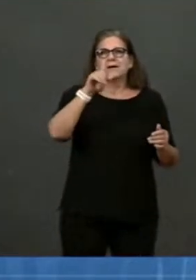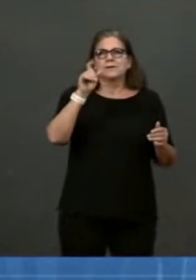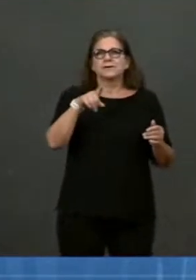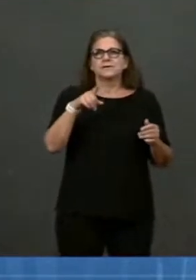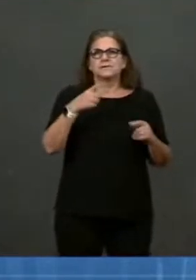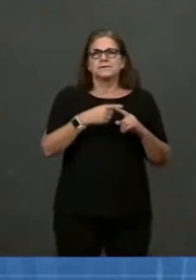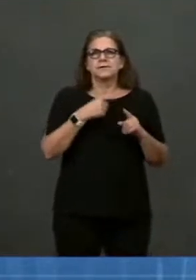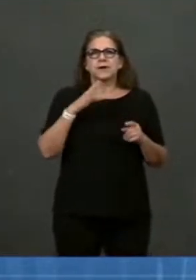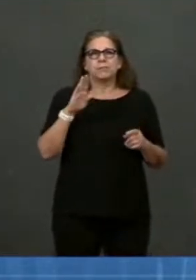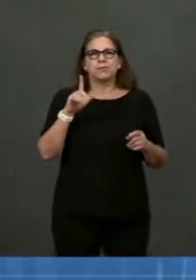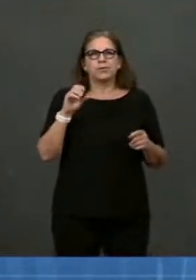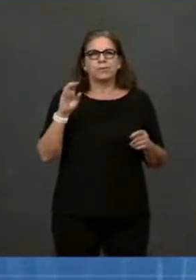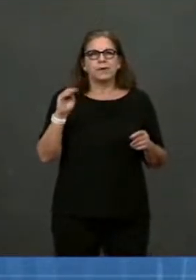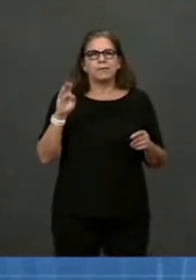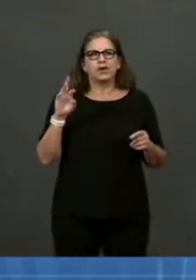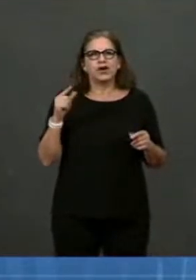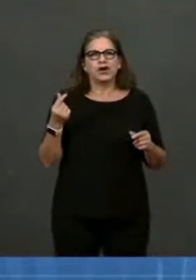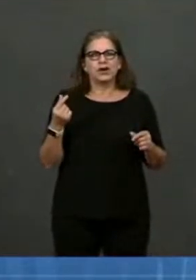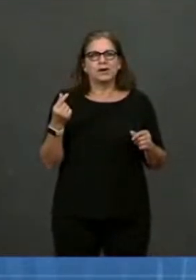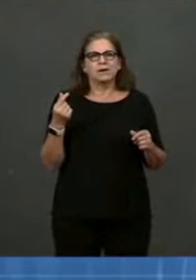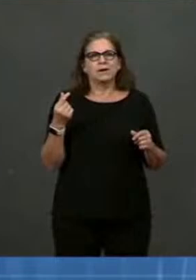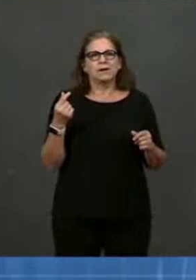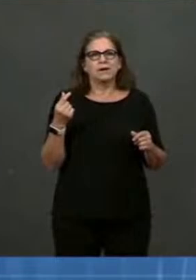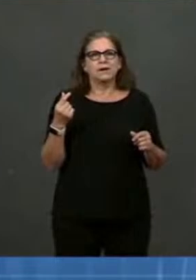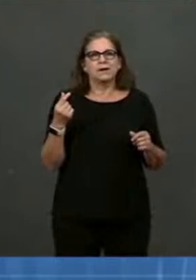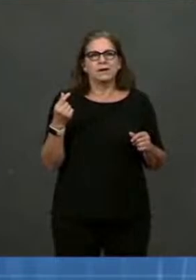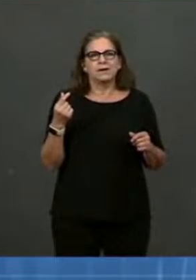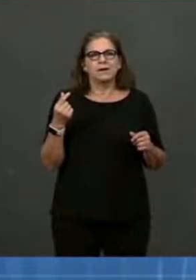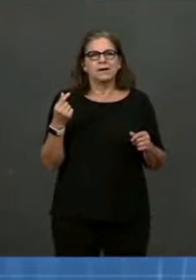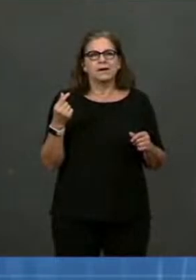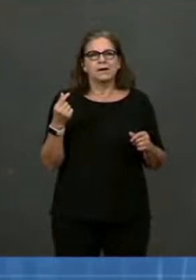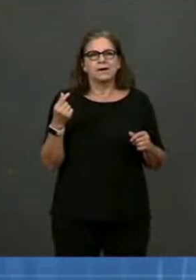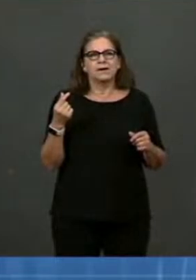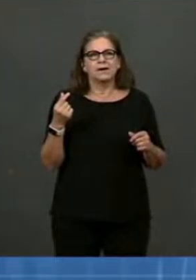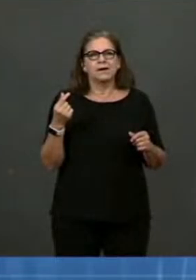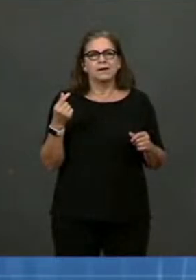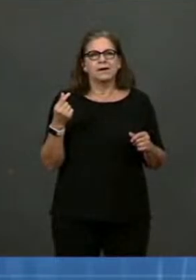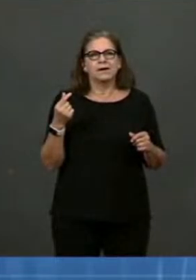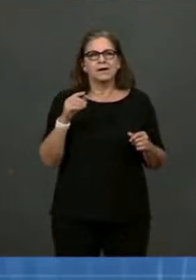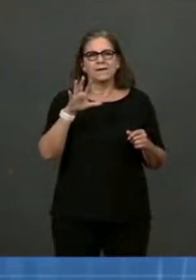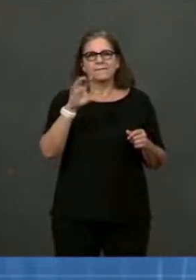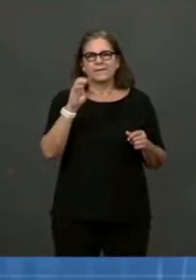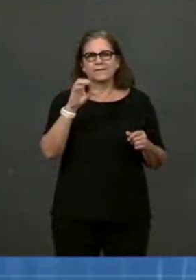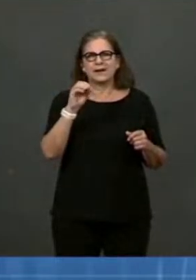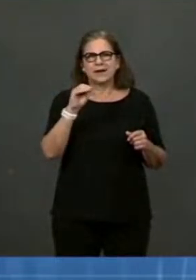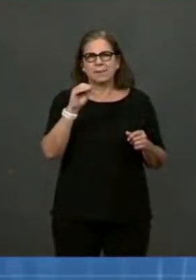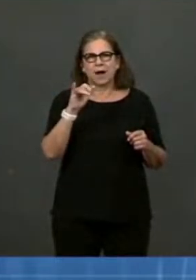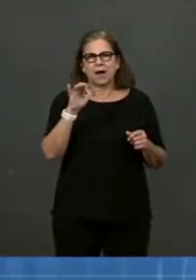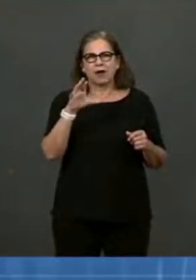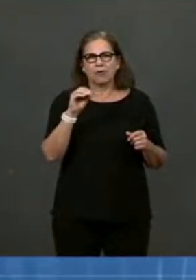I WAS WONDERS WHAT WEMIGHT